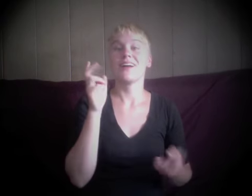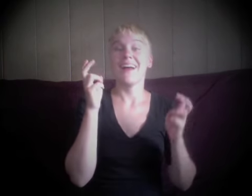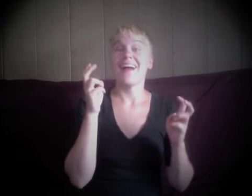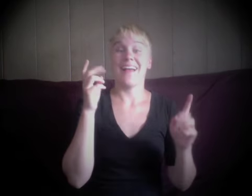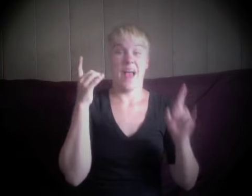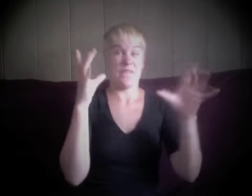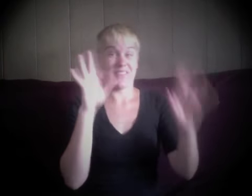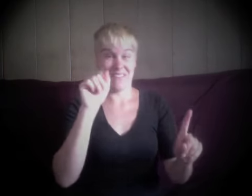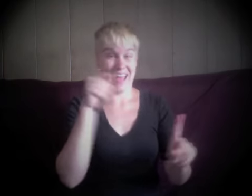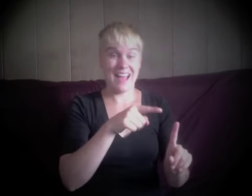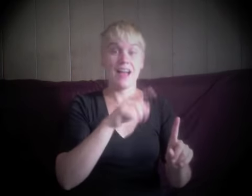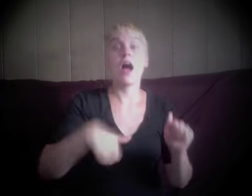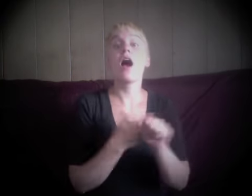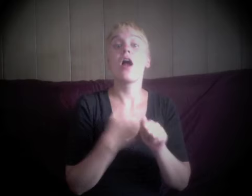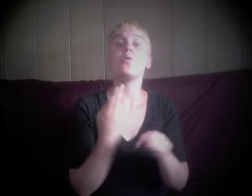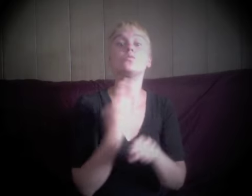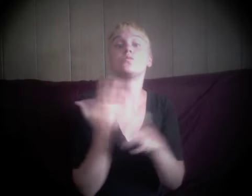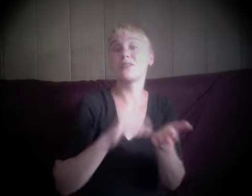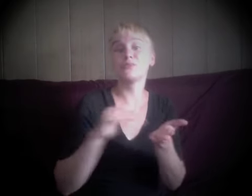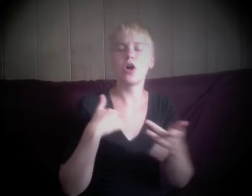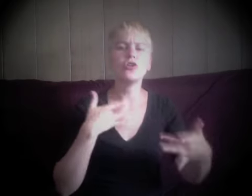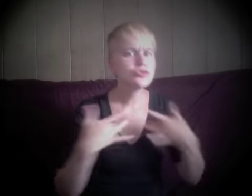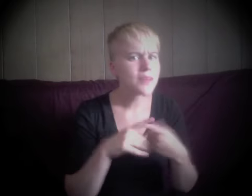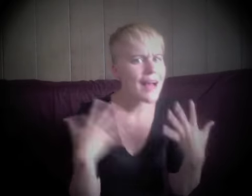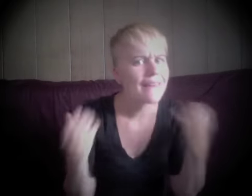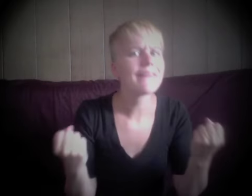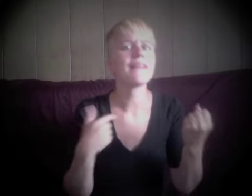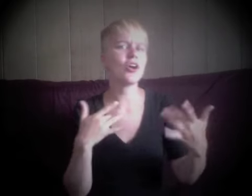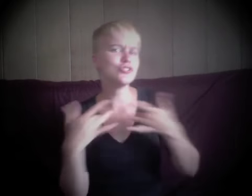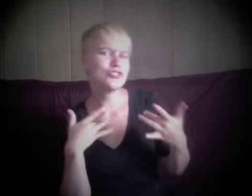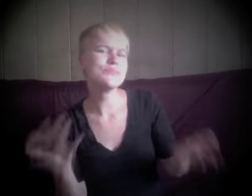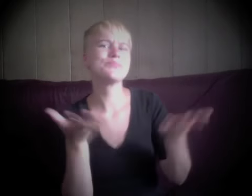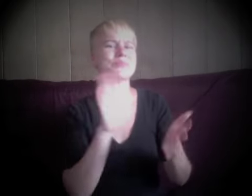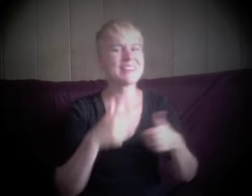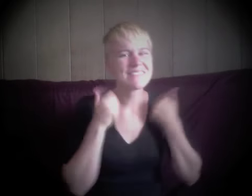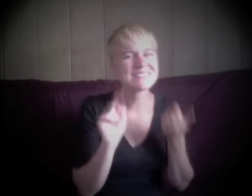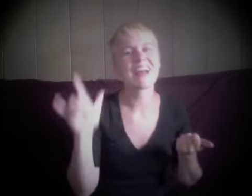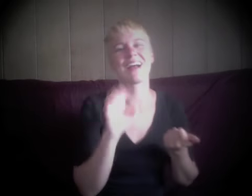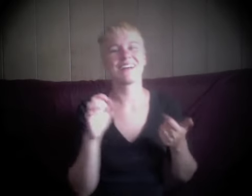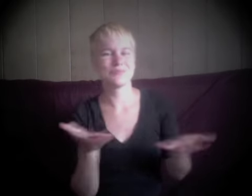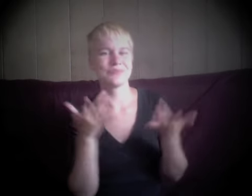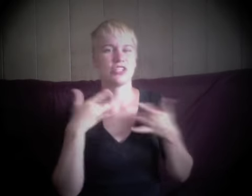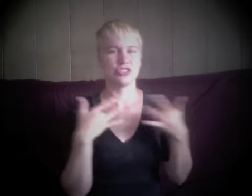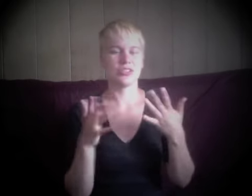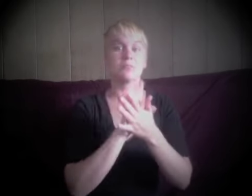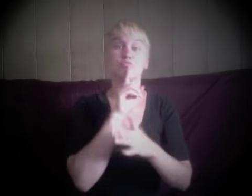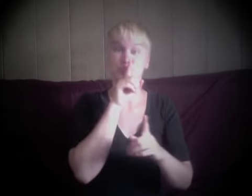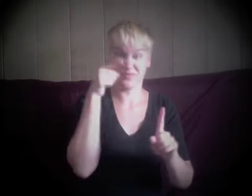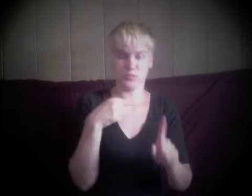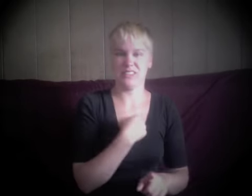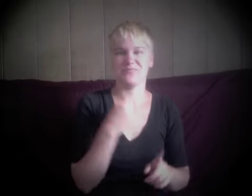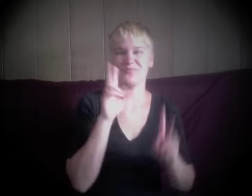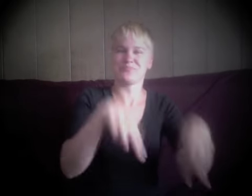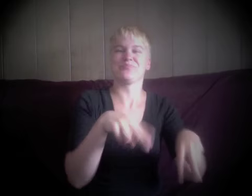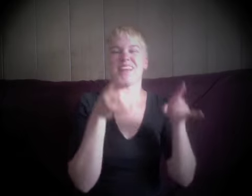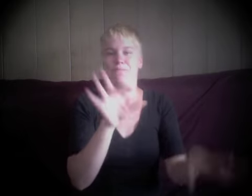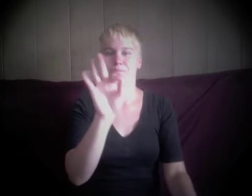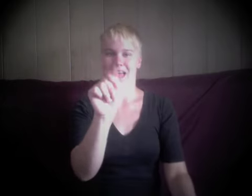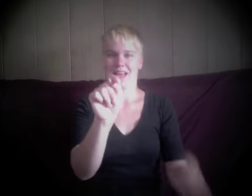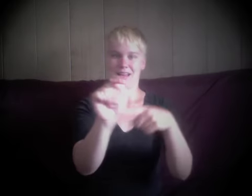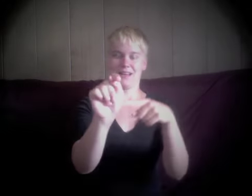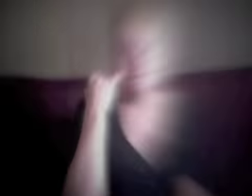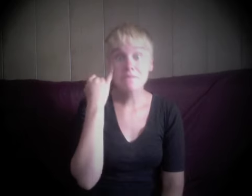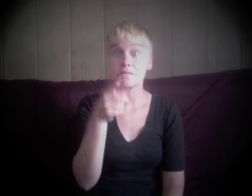The people who so often try to justify their fat shaming often do it under the guise of "concern" and "health."